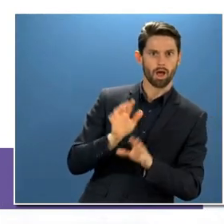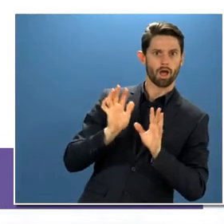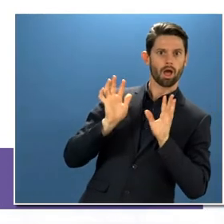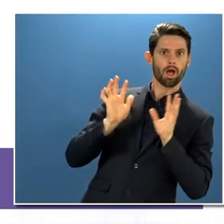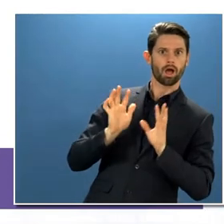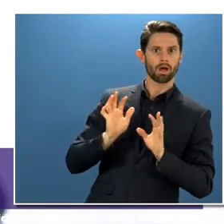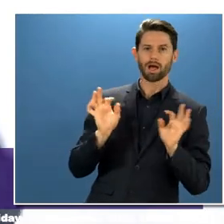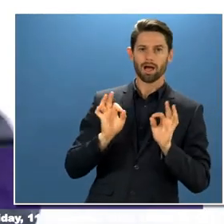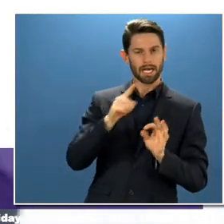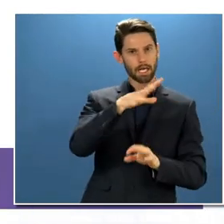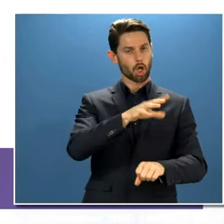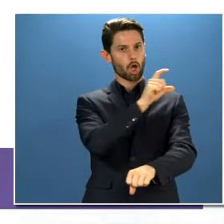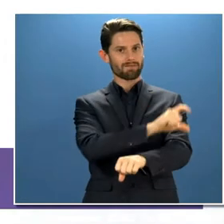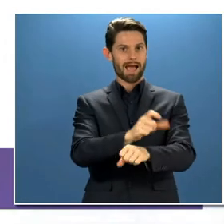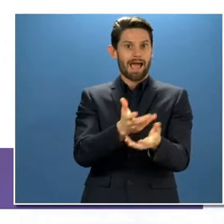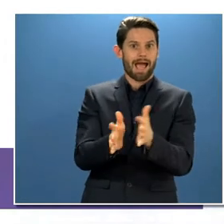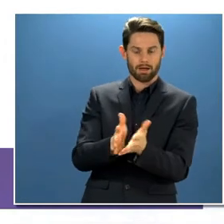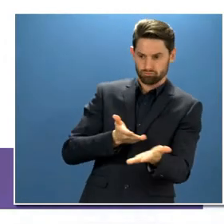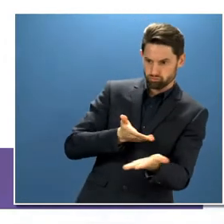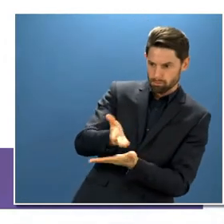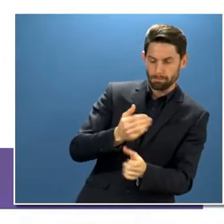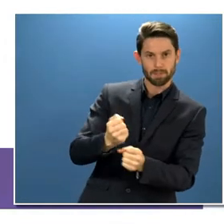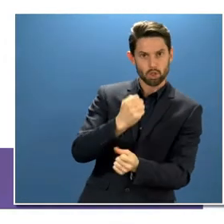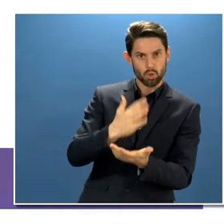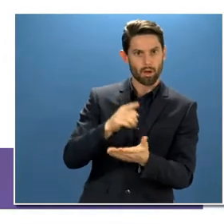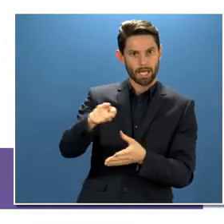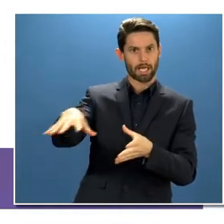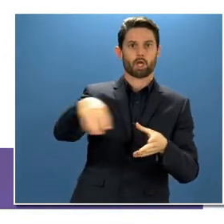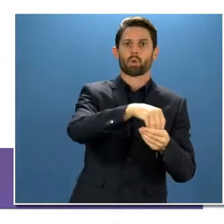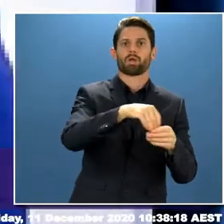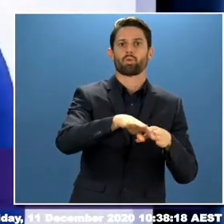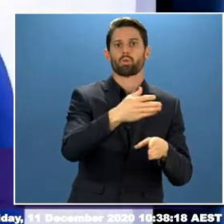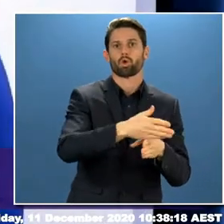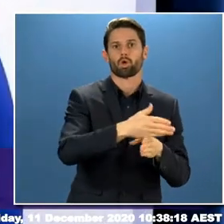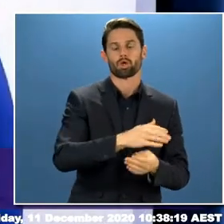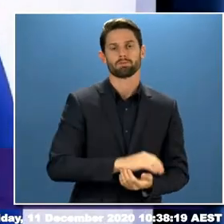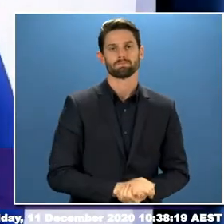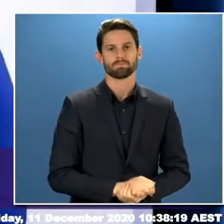And that takes me, I think, neatly to the Willing to Work Report and the recommendations.